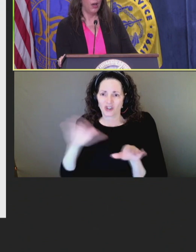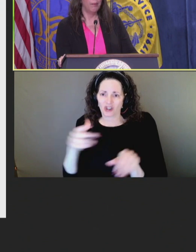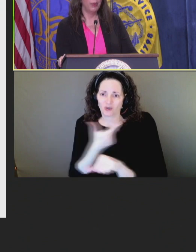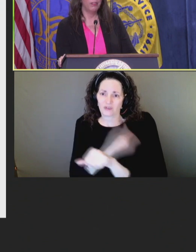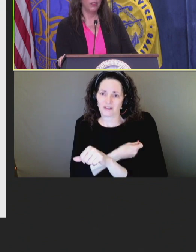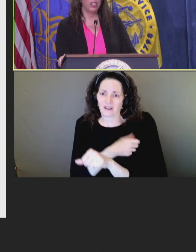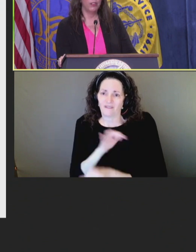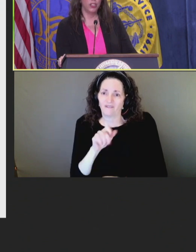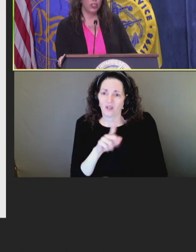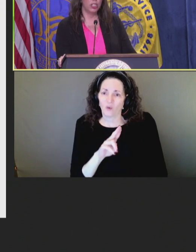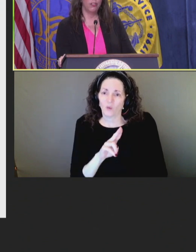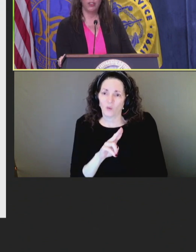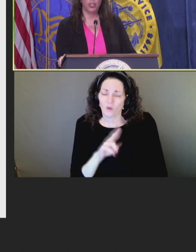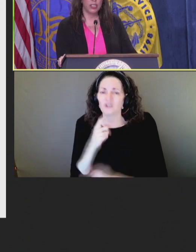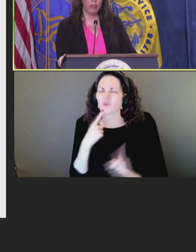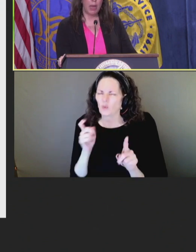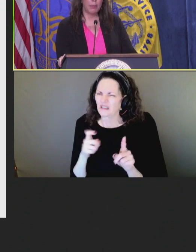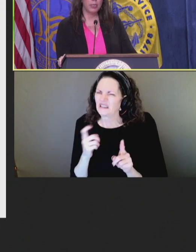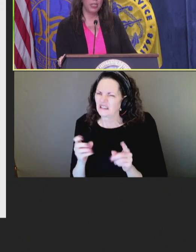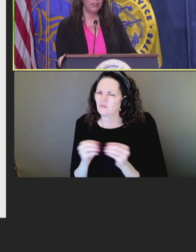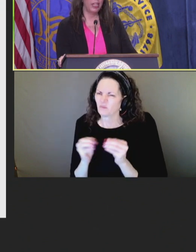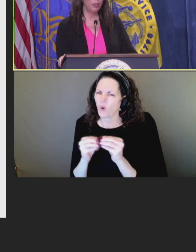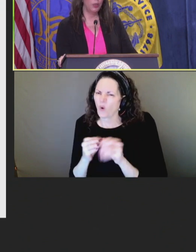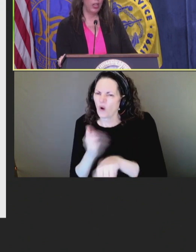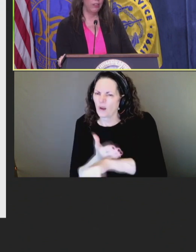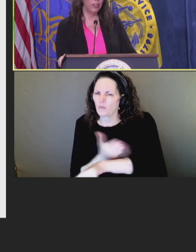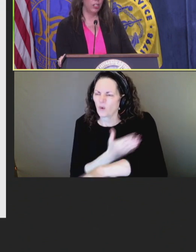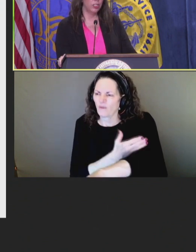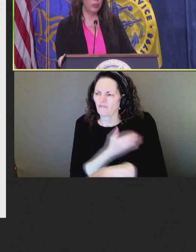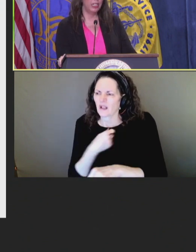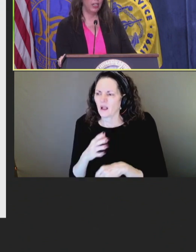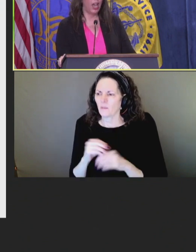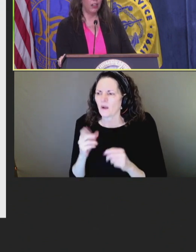But for the first year for nirsevimab to be available and for there to be kind of a